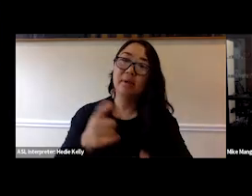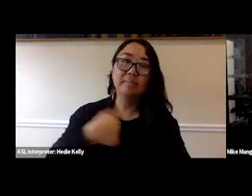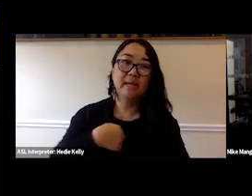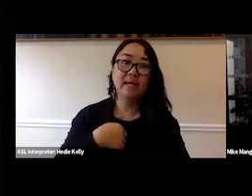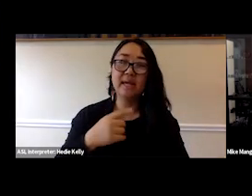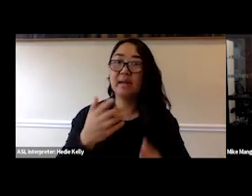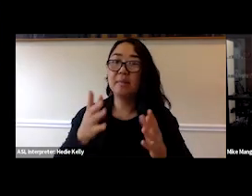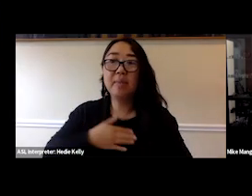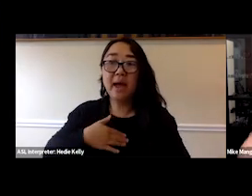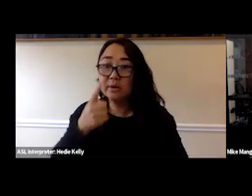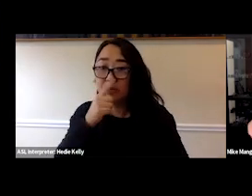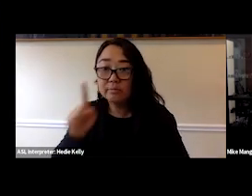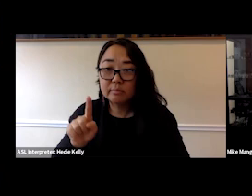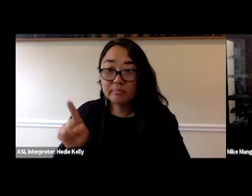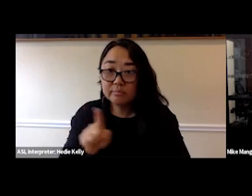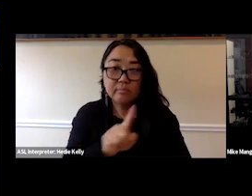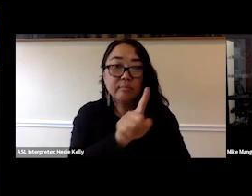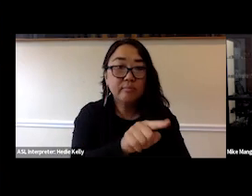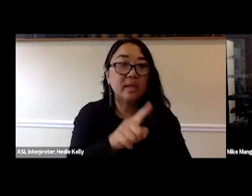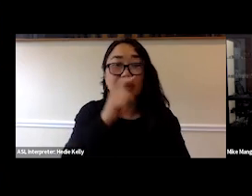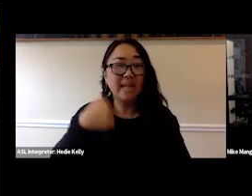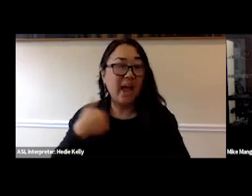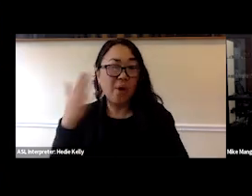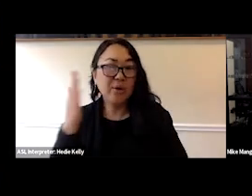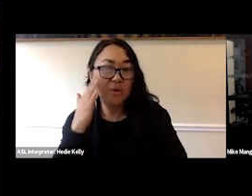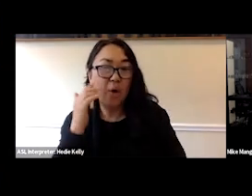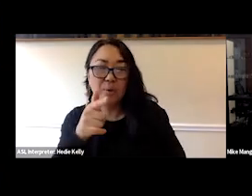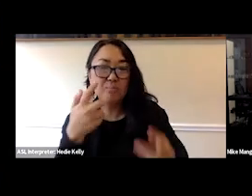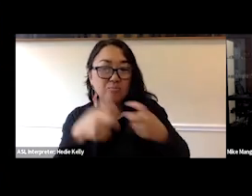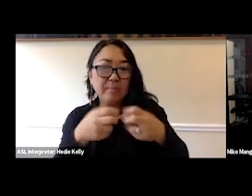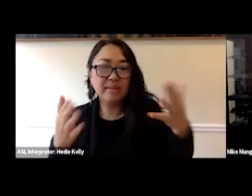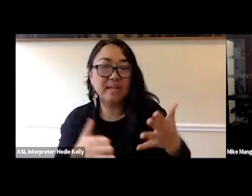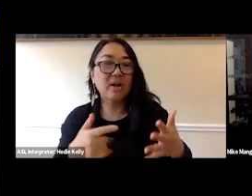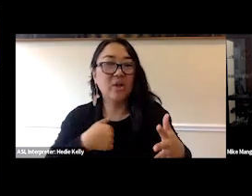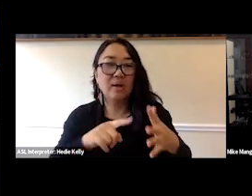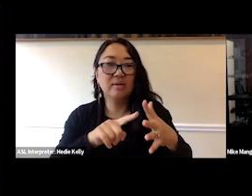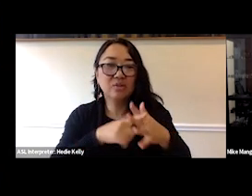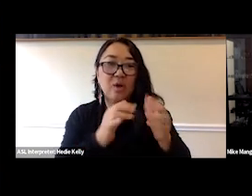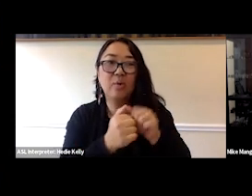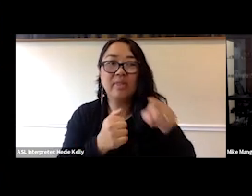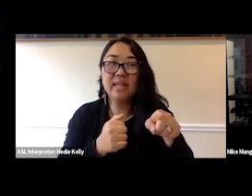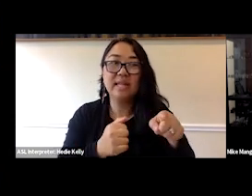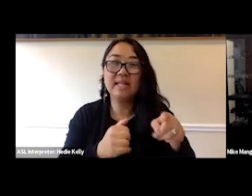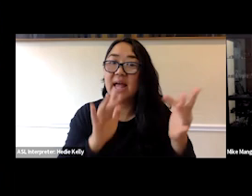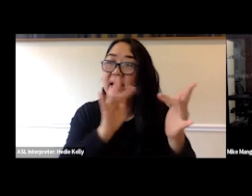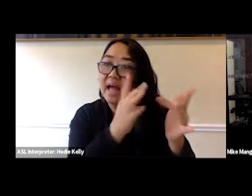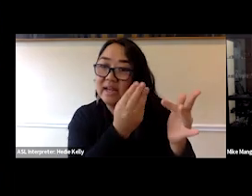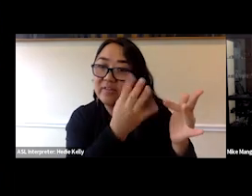into the address field and I'm doing this because I already know there's some problems here, I'm going to just start with the contact information field.